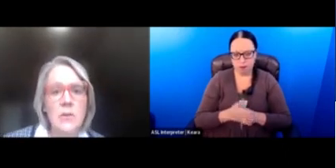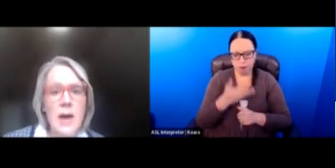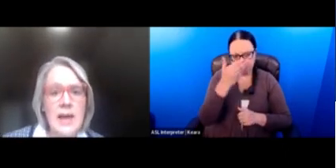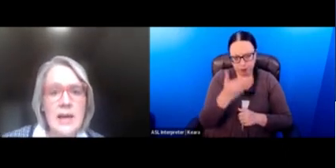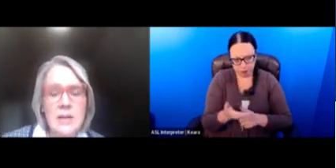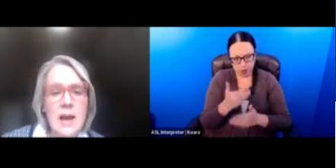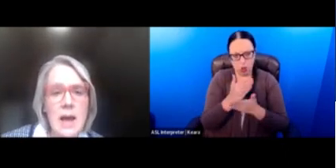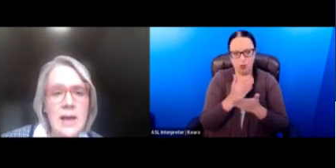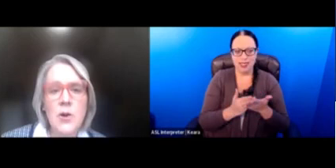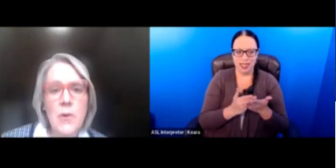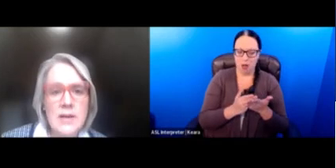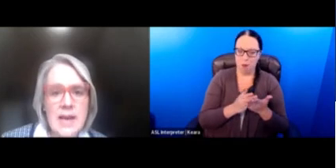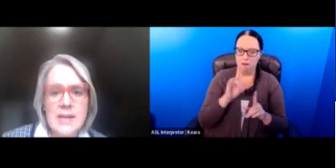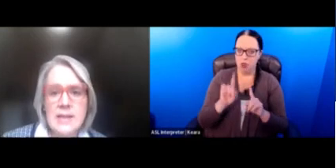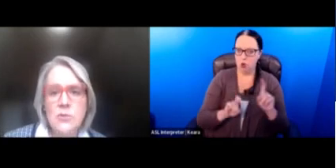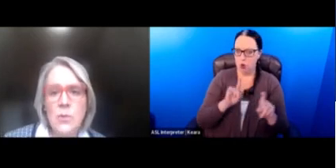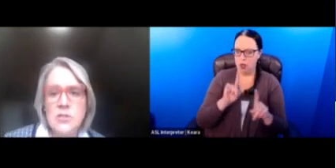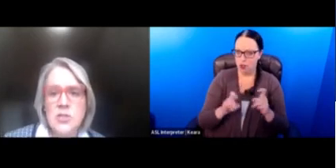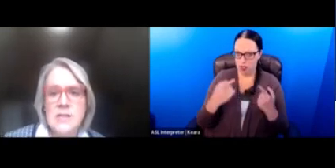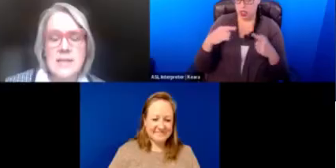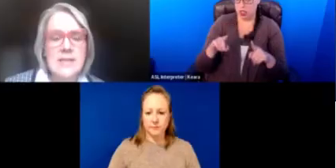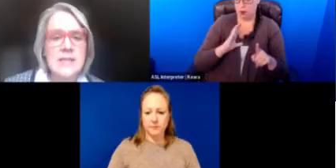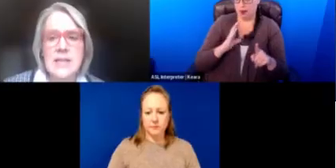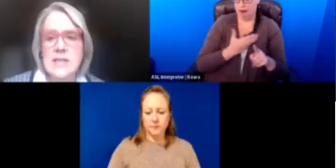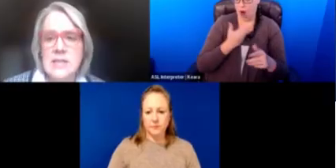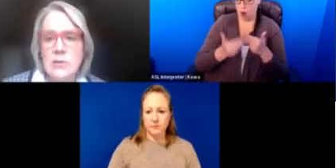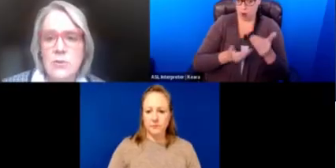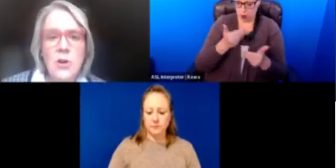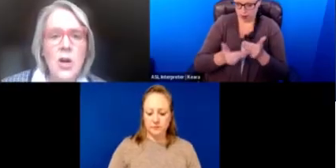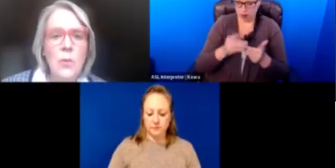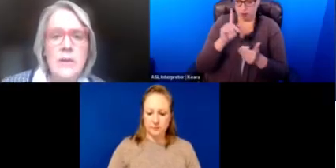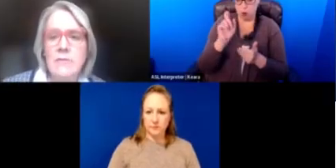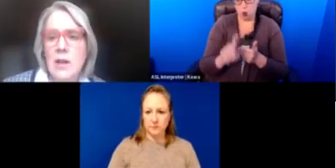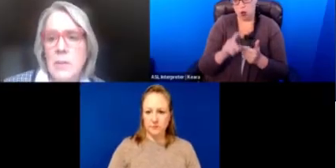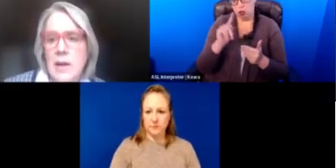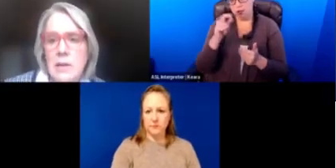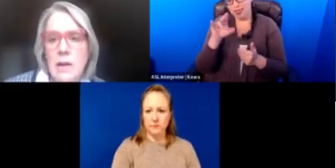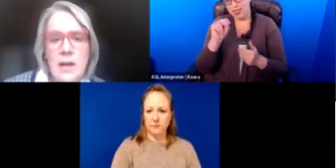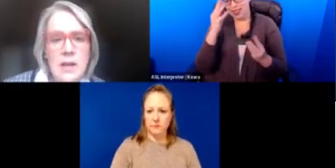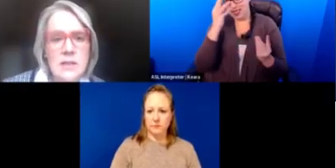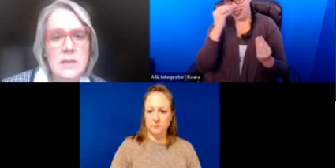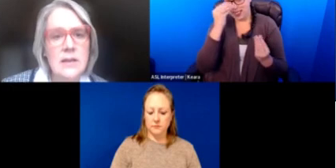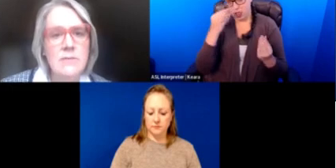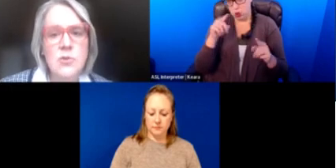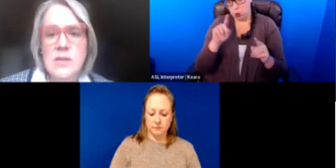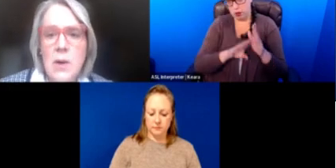you know, in, in our process, these are questions that Tennessee considered when developing the dignity of choice